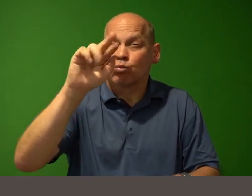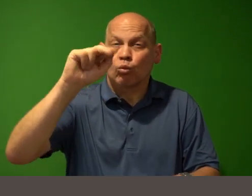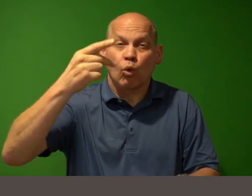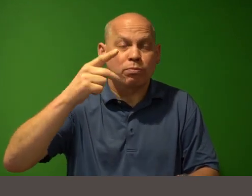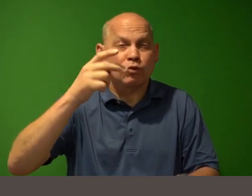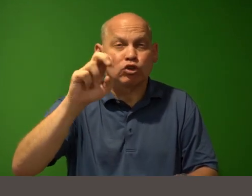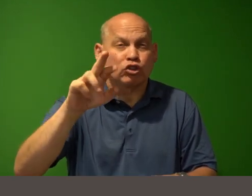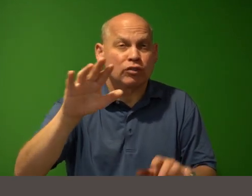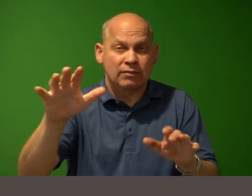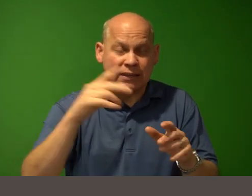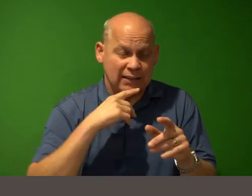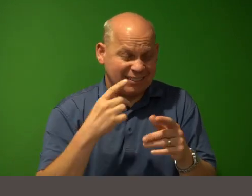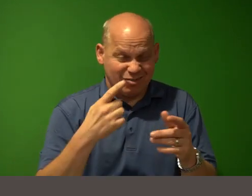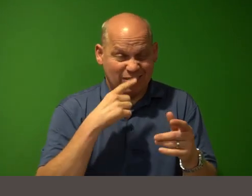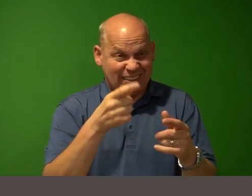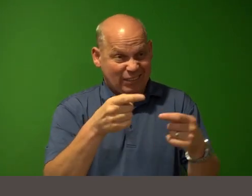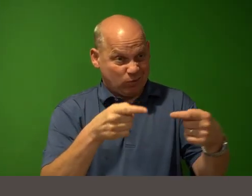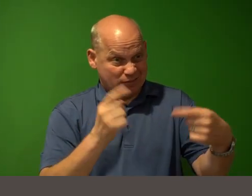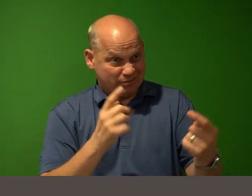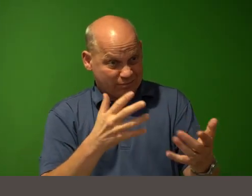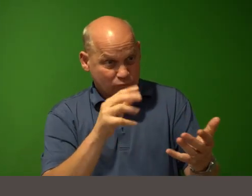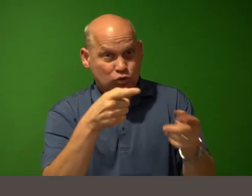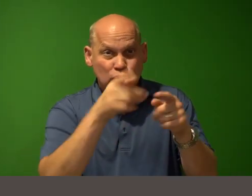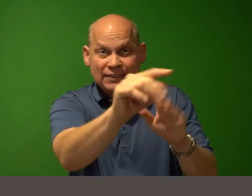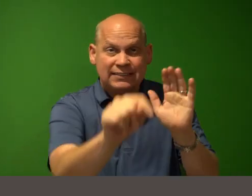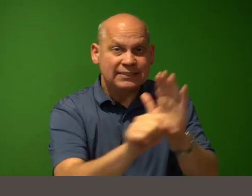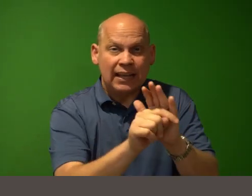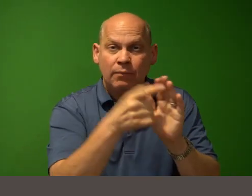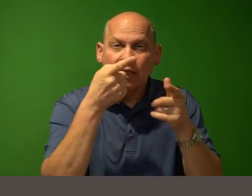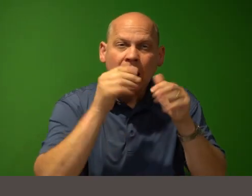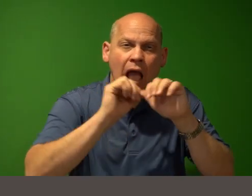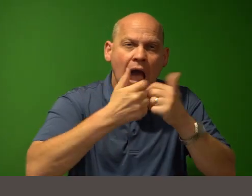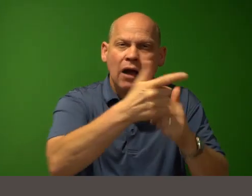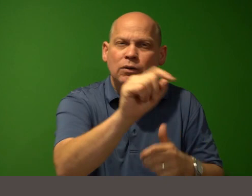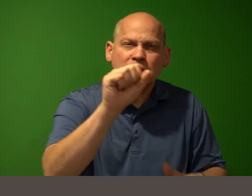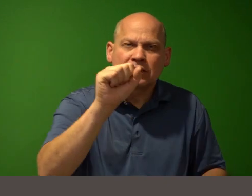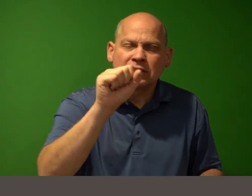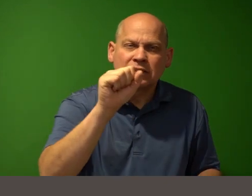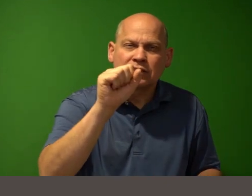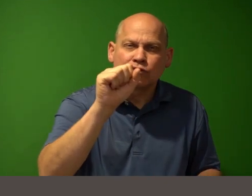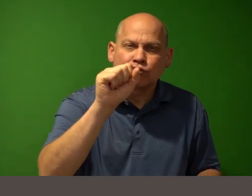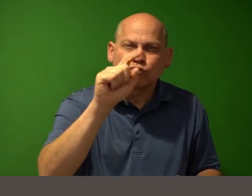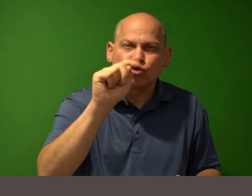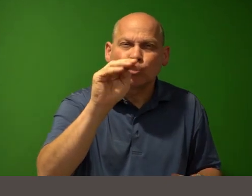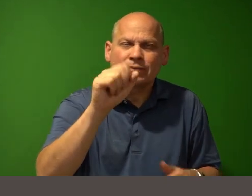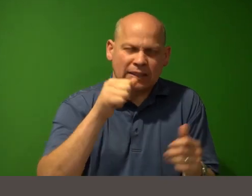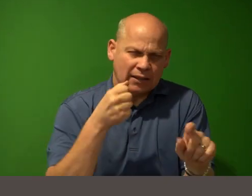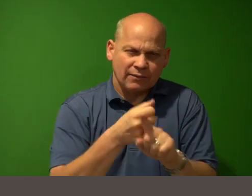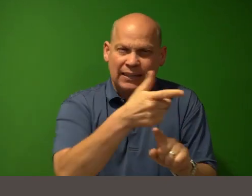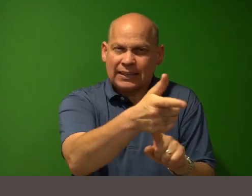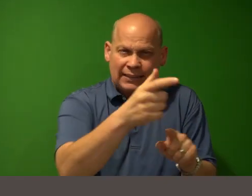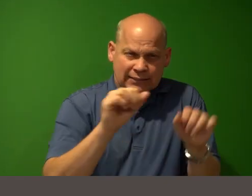during his time. The way he screams affects his ability to warp reality and gives him